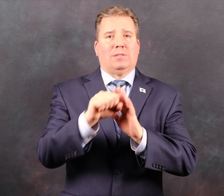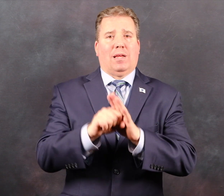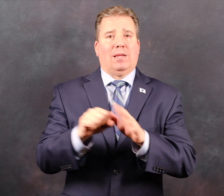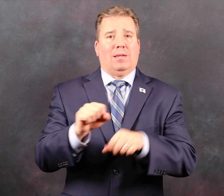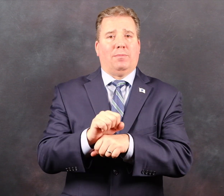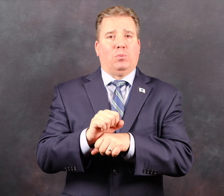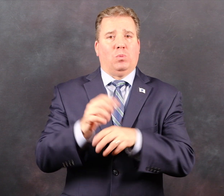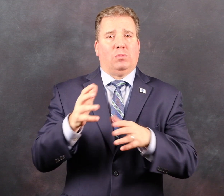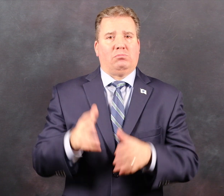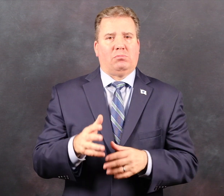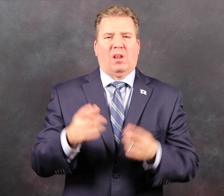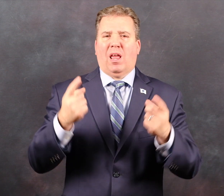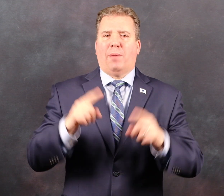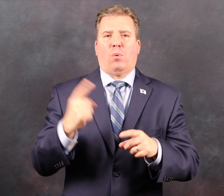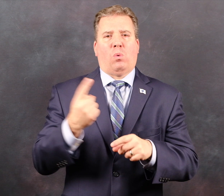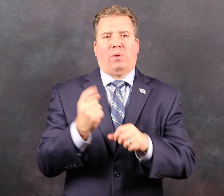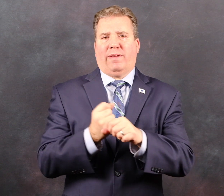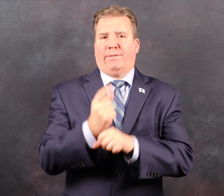on an annual basis.